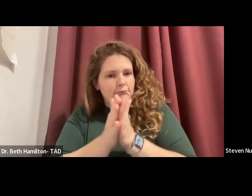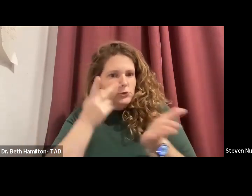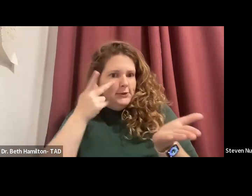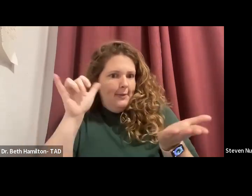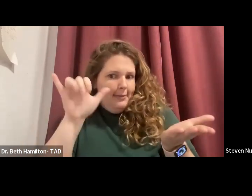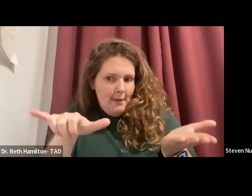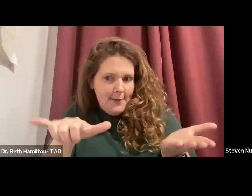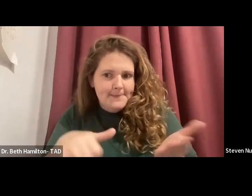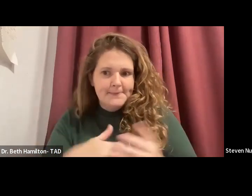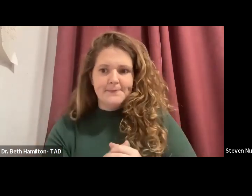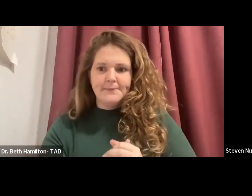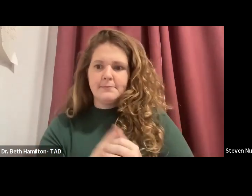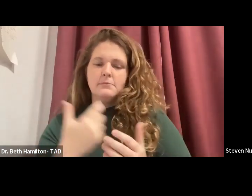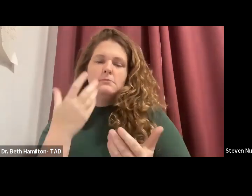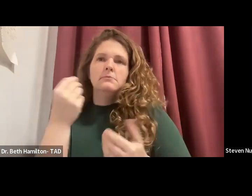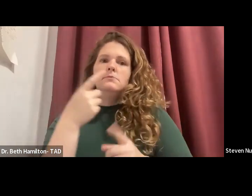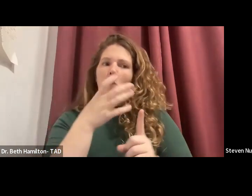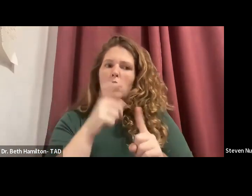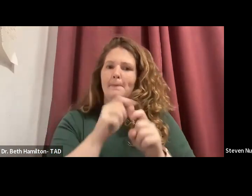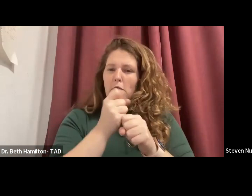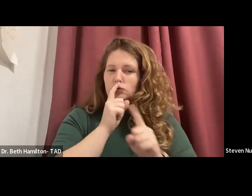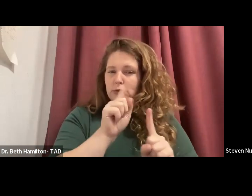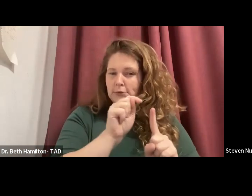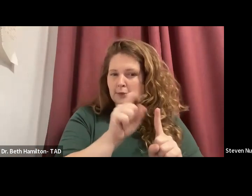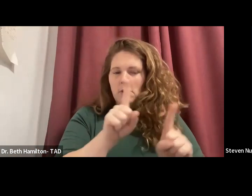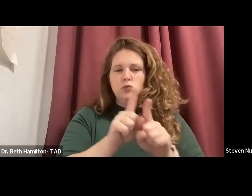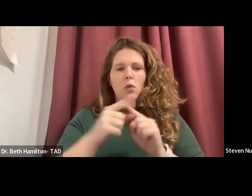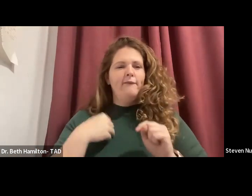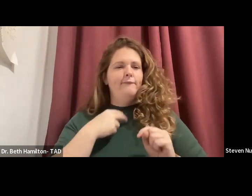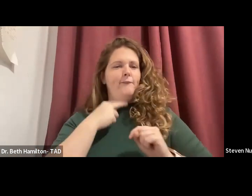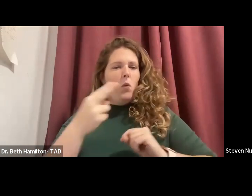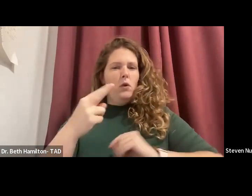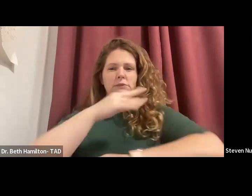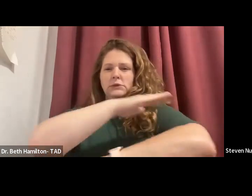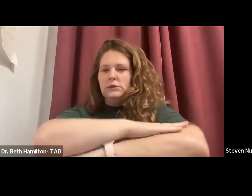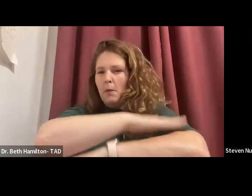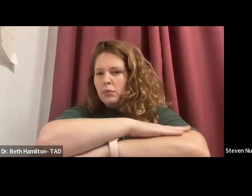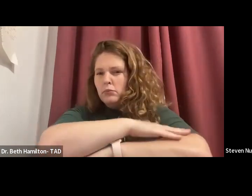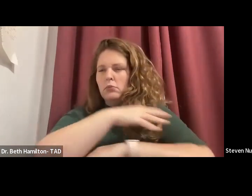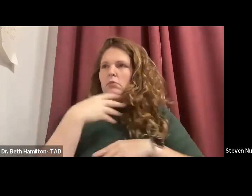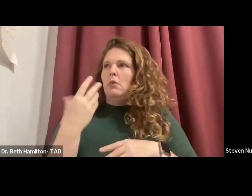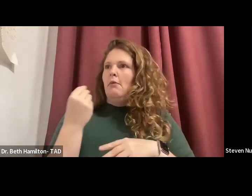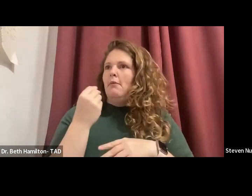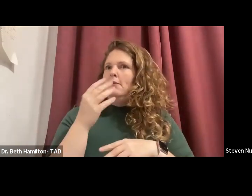of the pieces of the bill so TEA got involved and